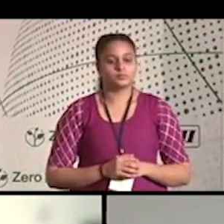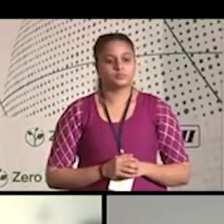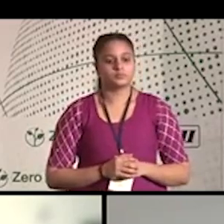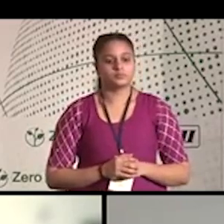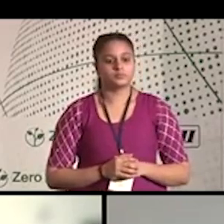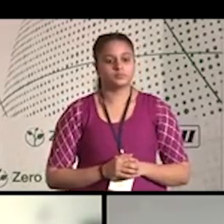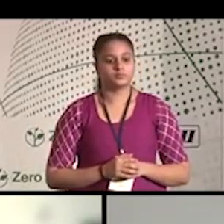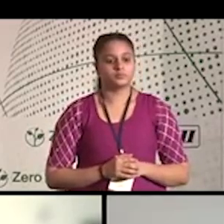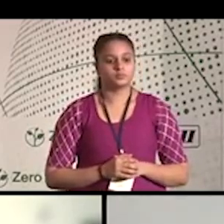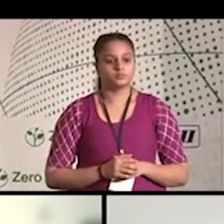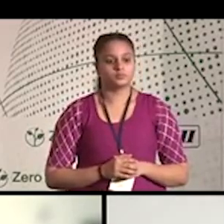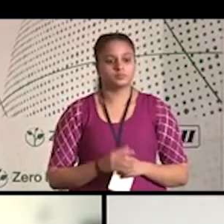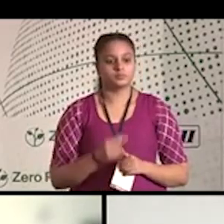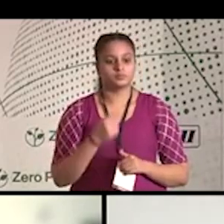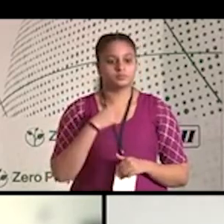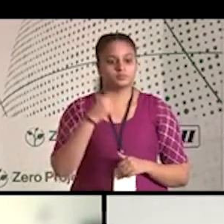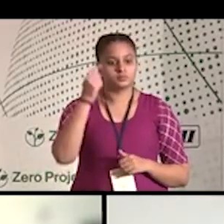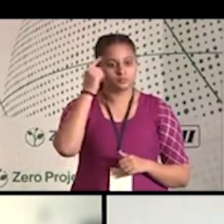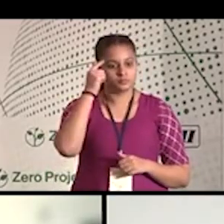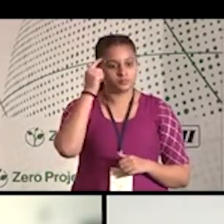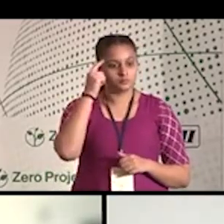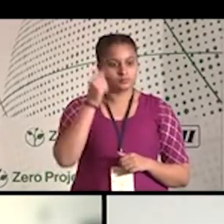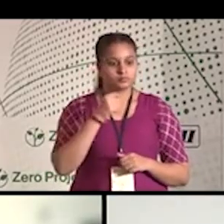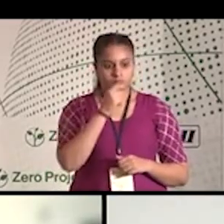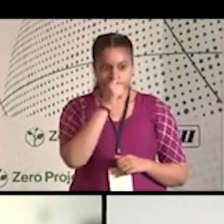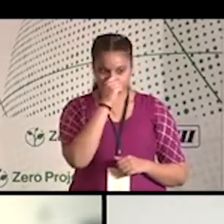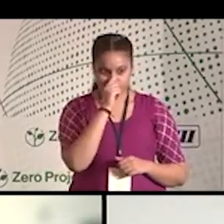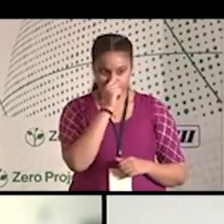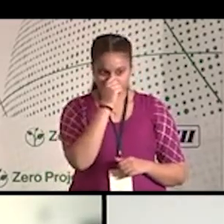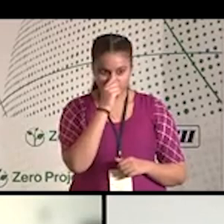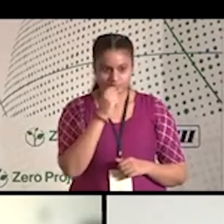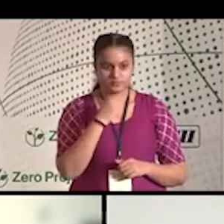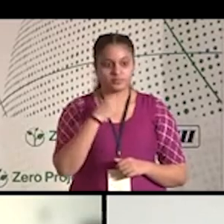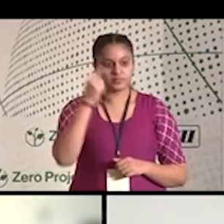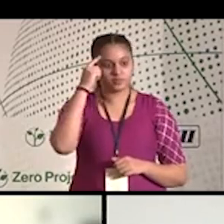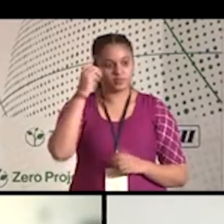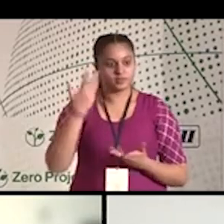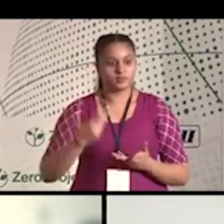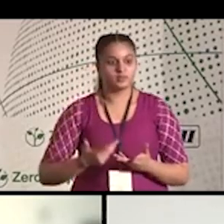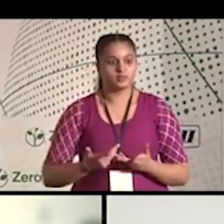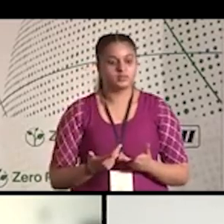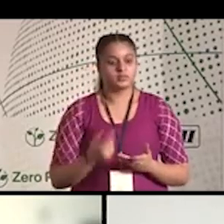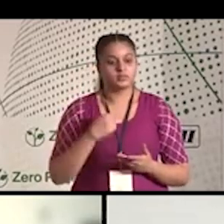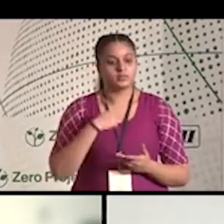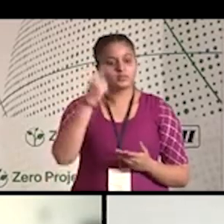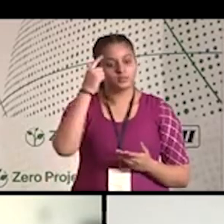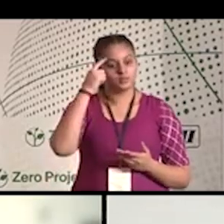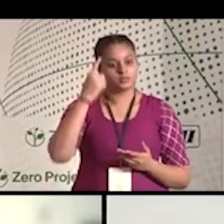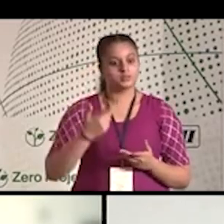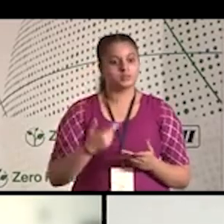on that same note, if the law is requiring you to provide an accommodation or to provide